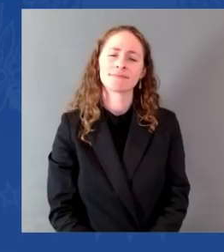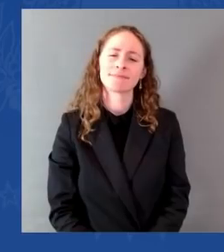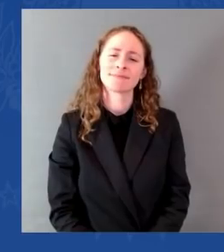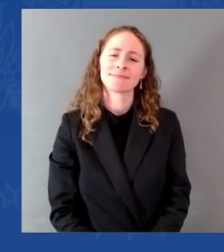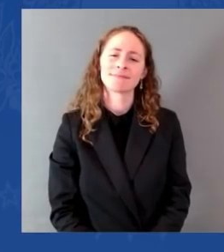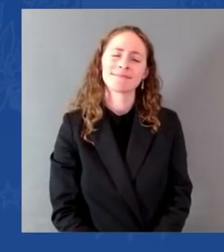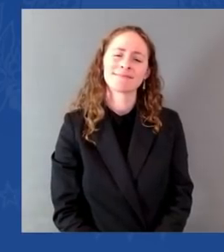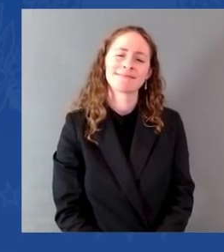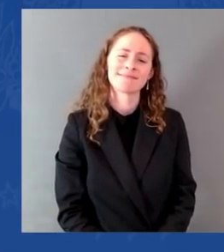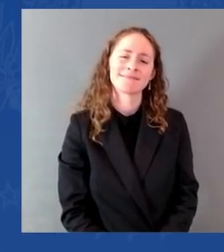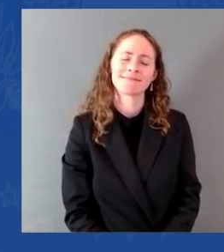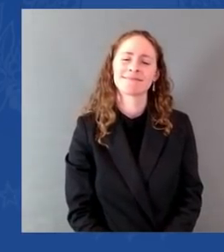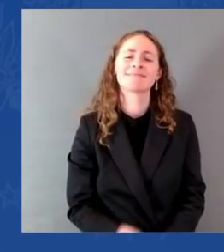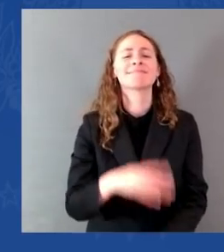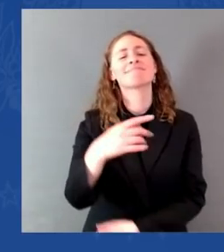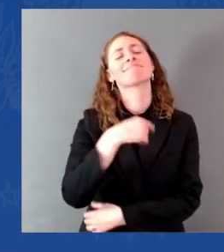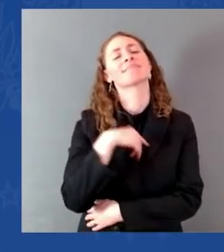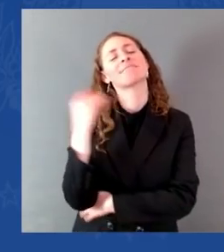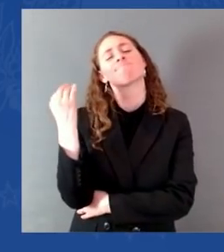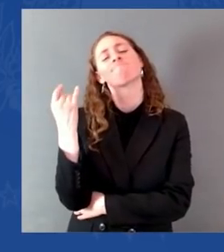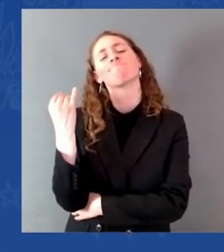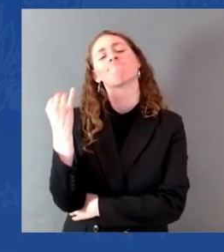so many things that are within our power.